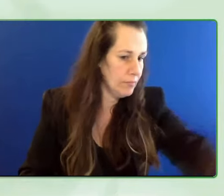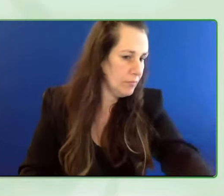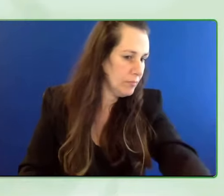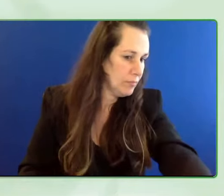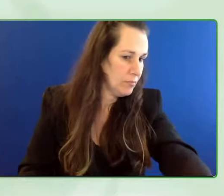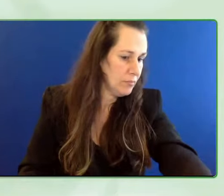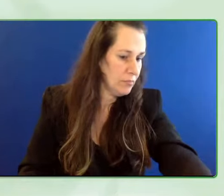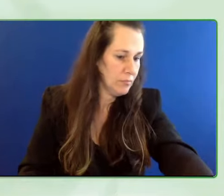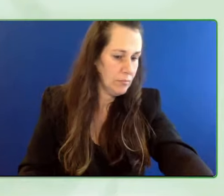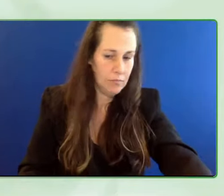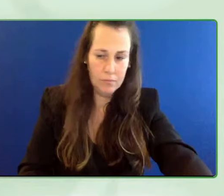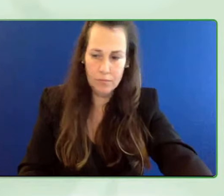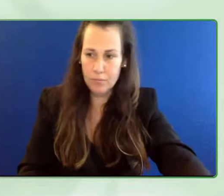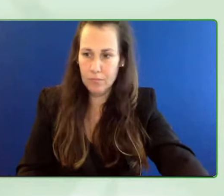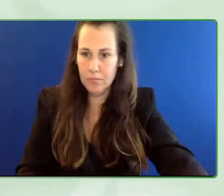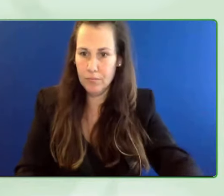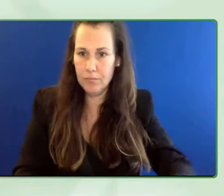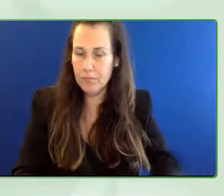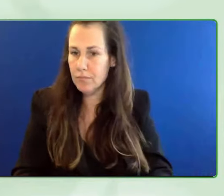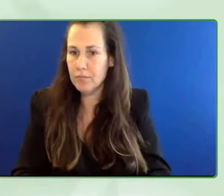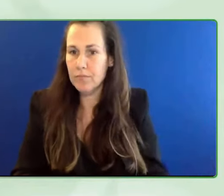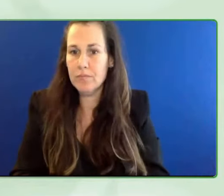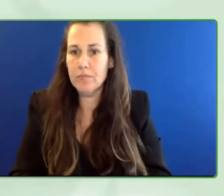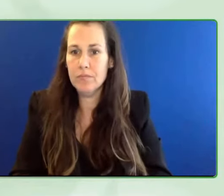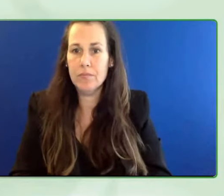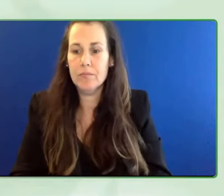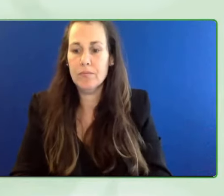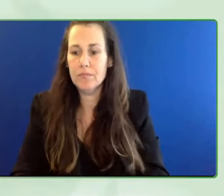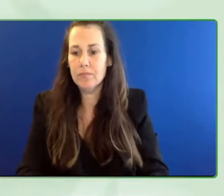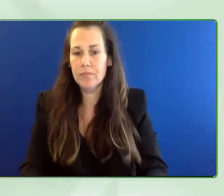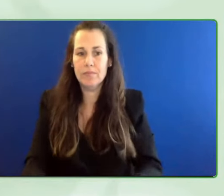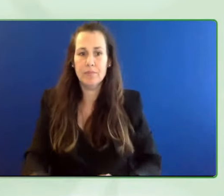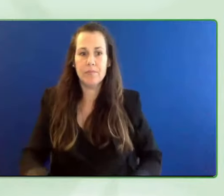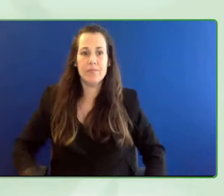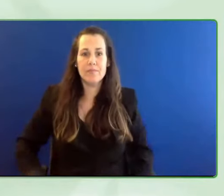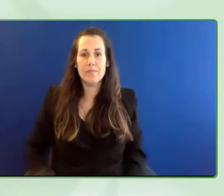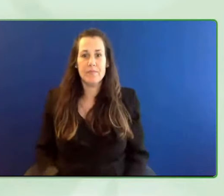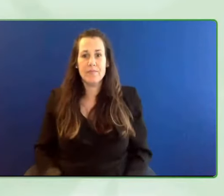We have the distinct pleasure of having this